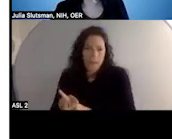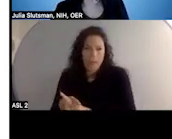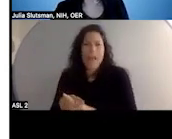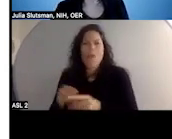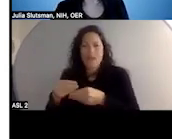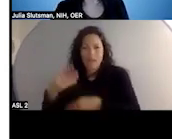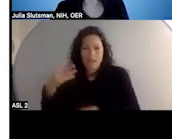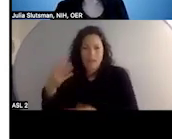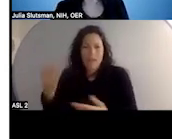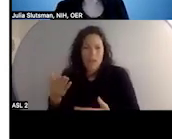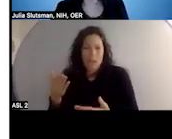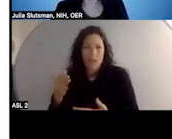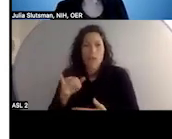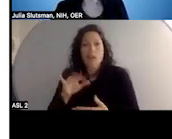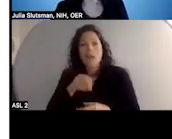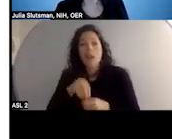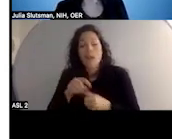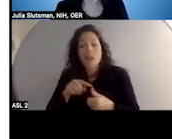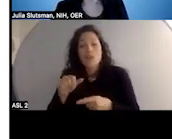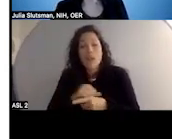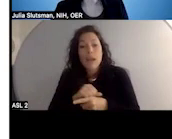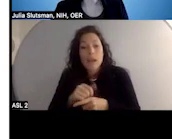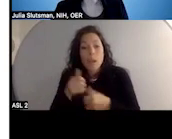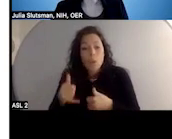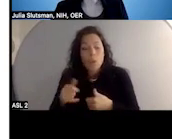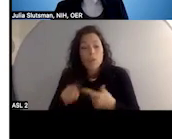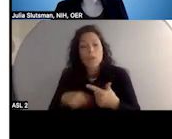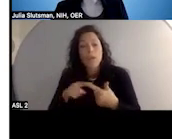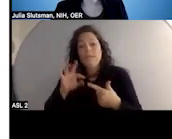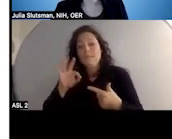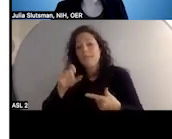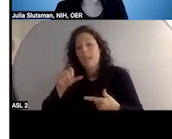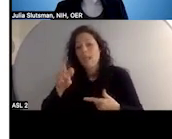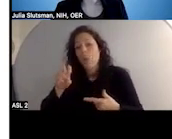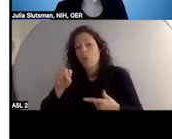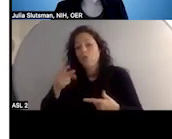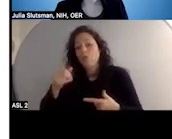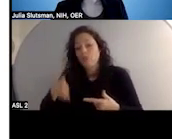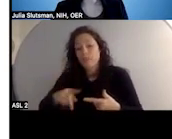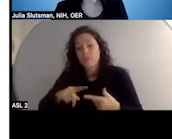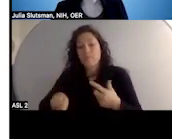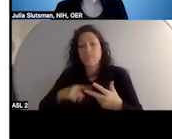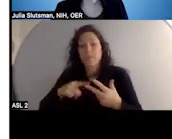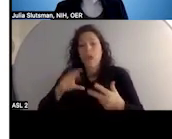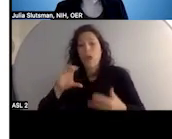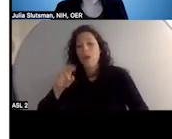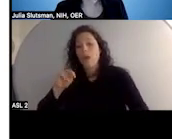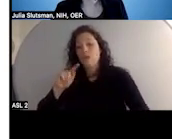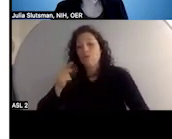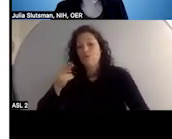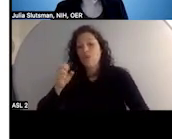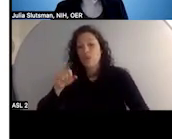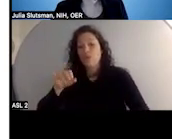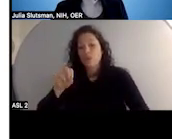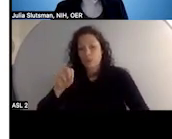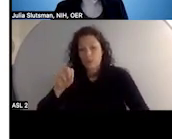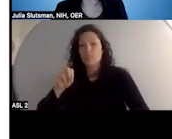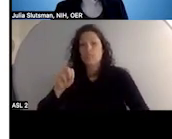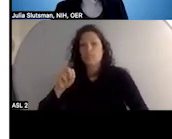so these include training awards, fellowships, construction awards, research-related infrastructure programs and others.